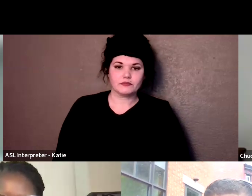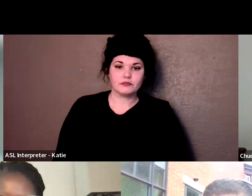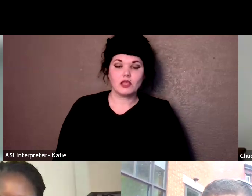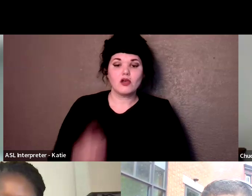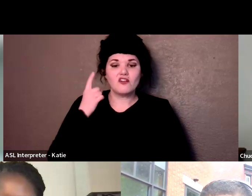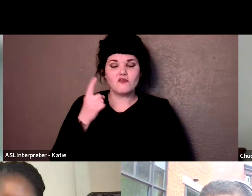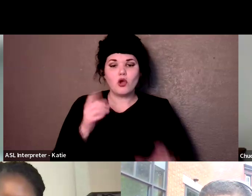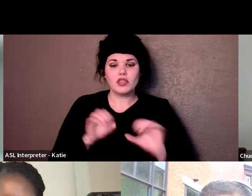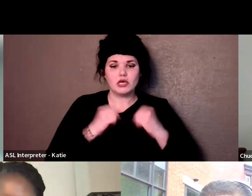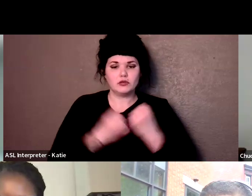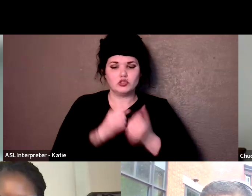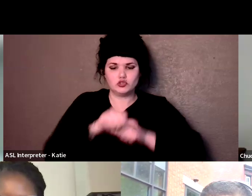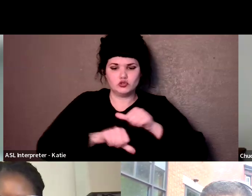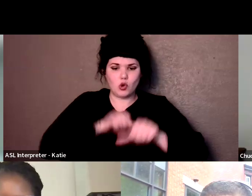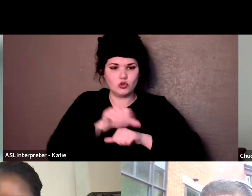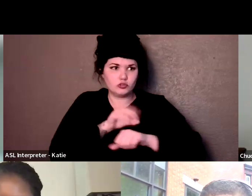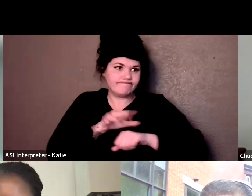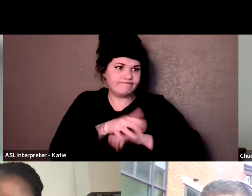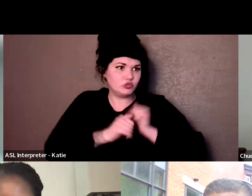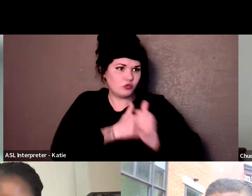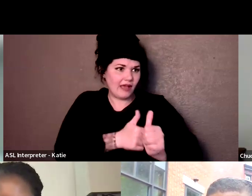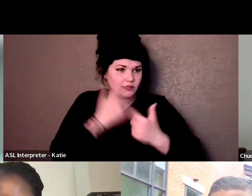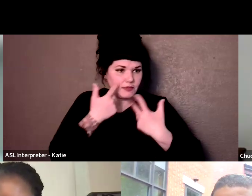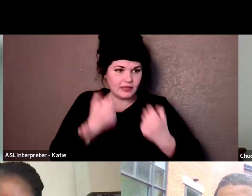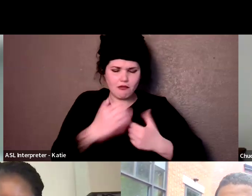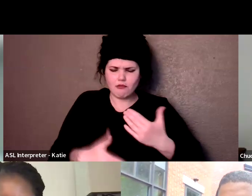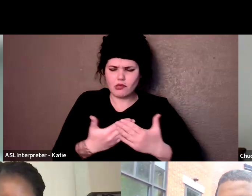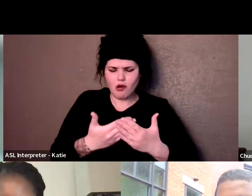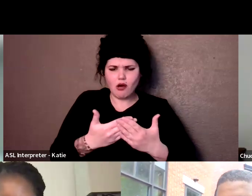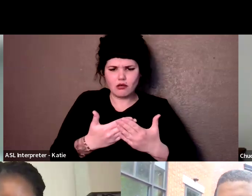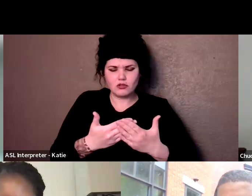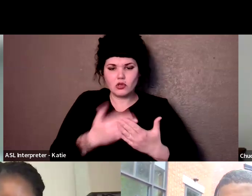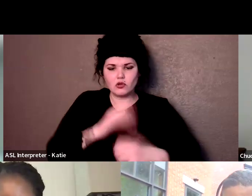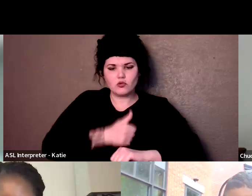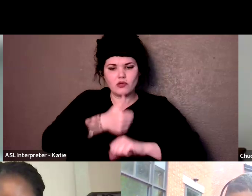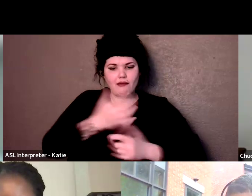of Us really creates that opportunity to study the social drivers of mental health in some key